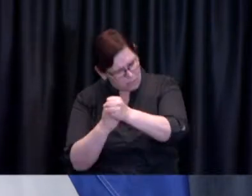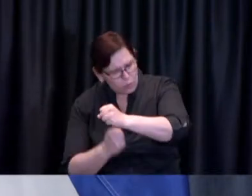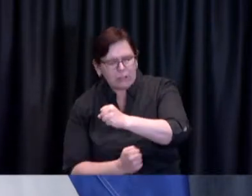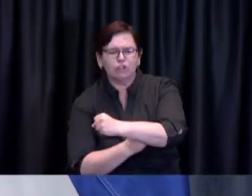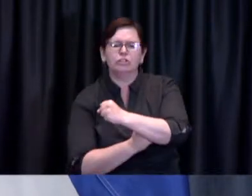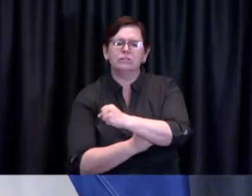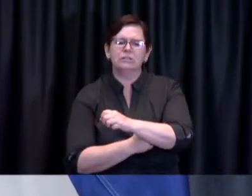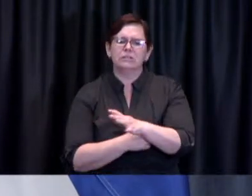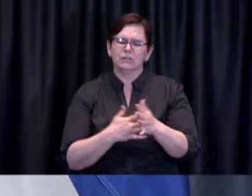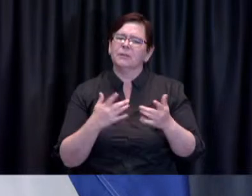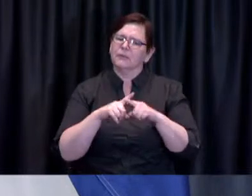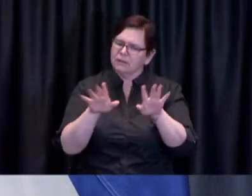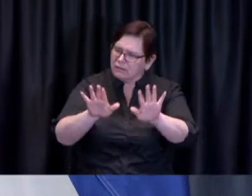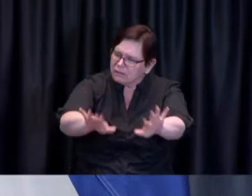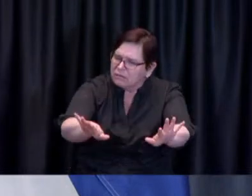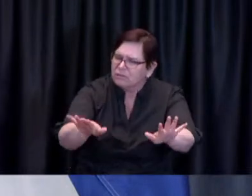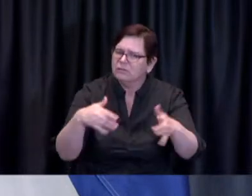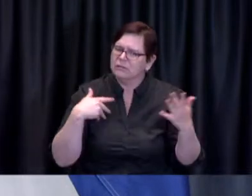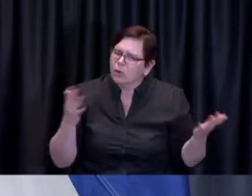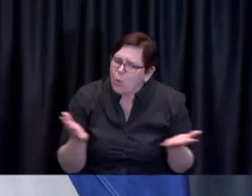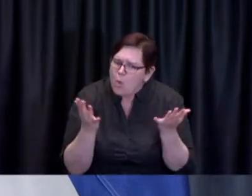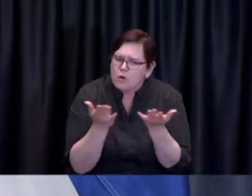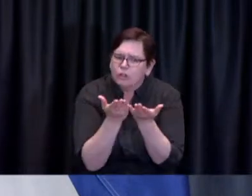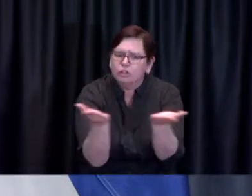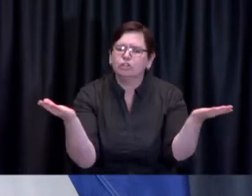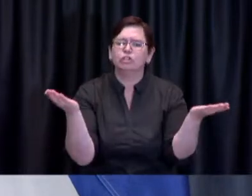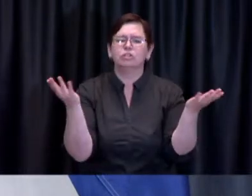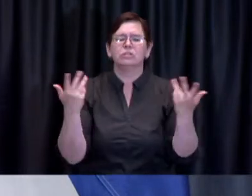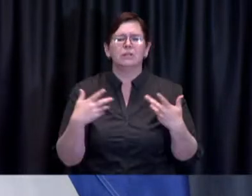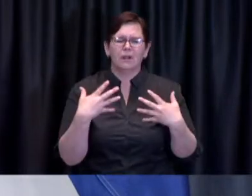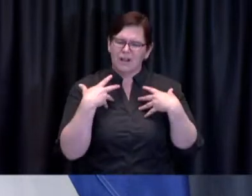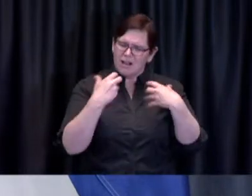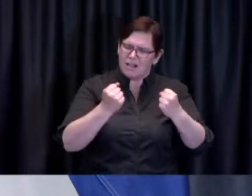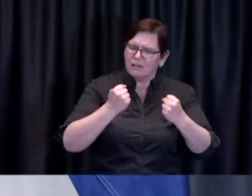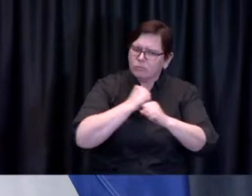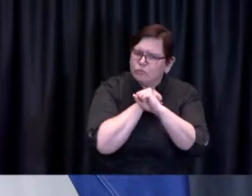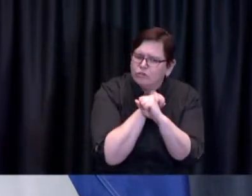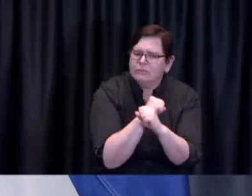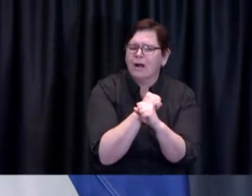health in order to protect their health and the health of others but as we saw last weekend people